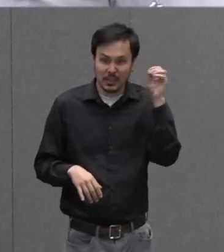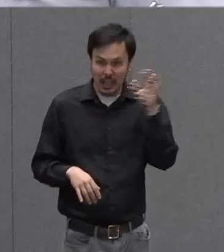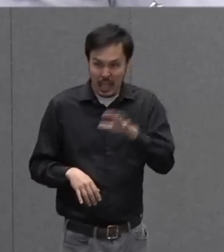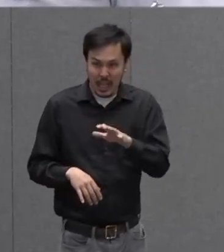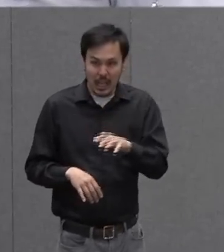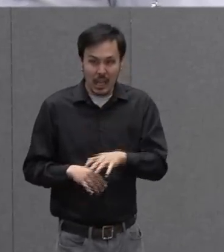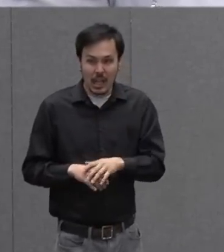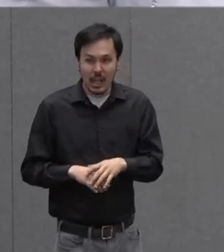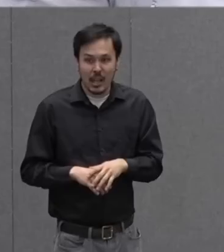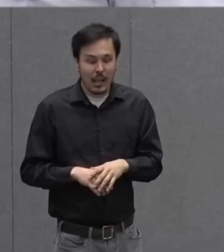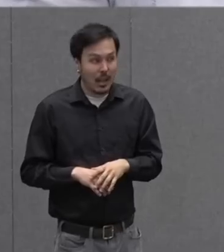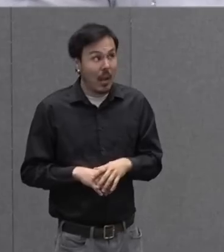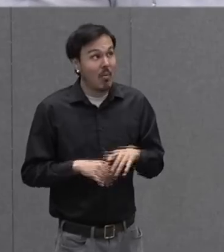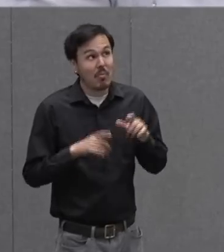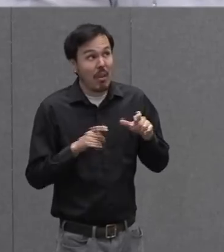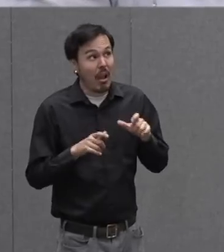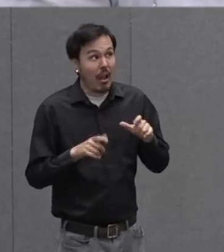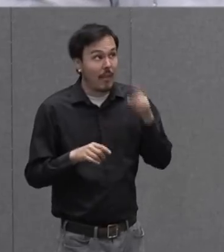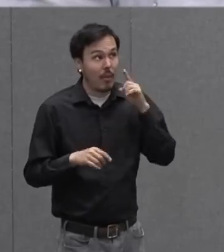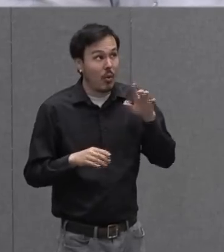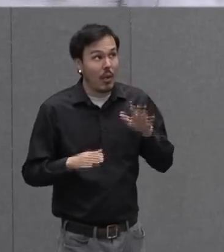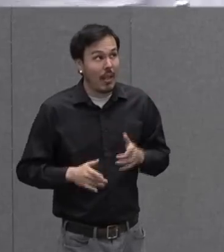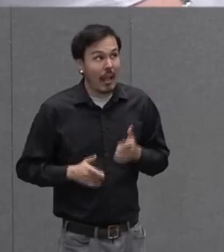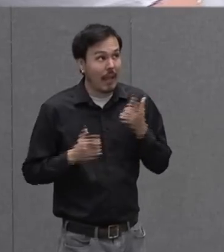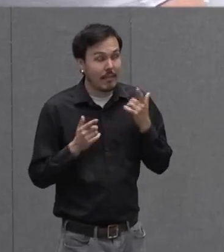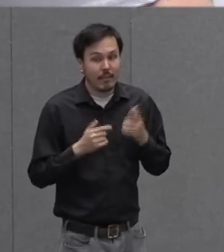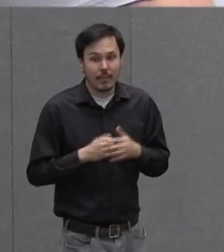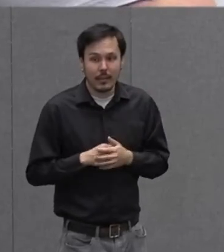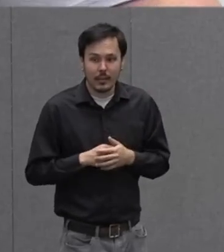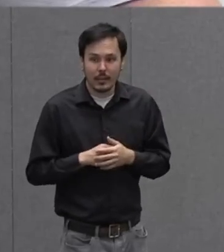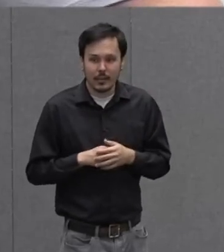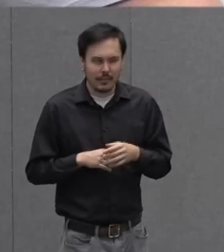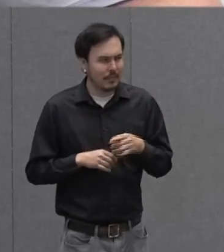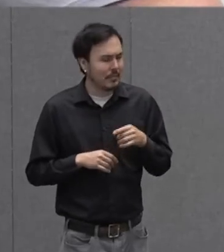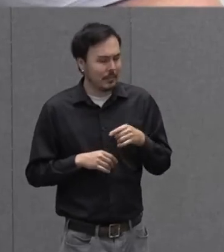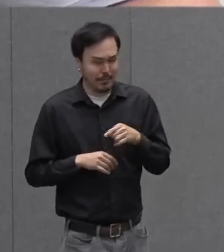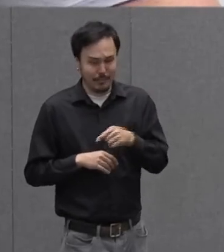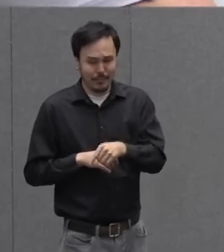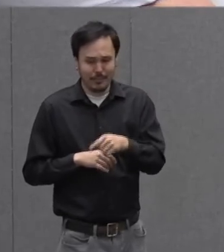Run for your lives! They look a little scared of the paper.